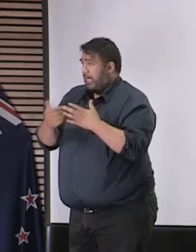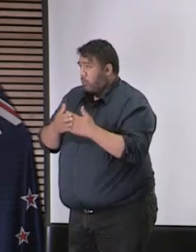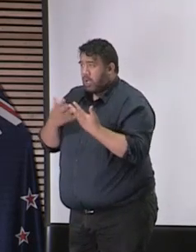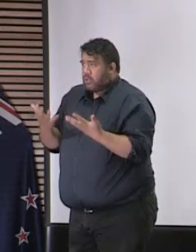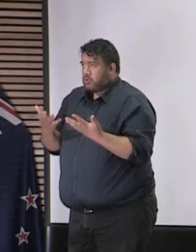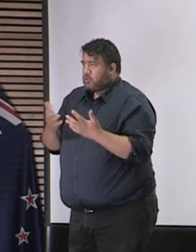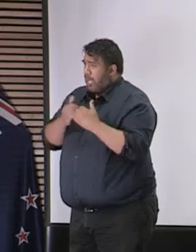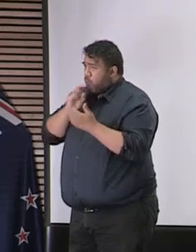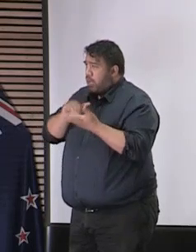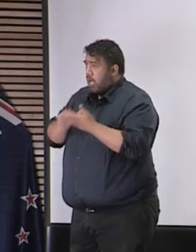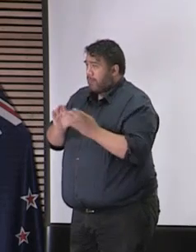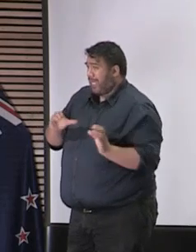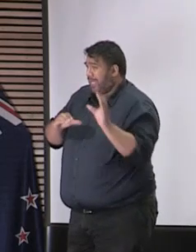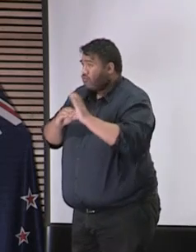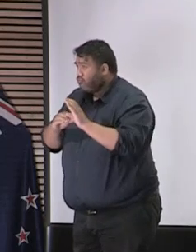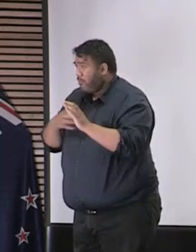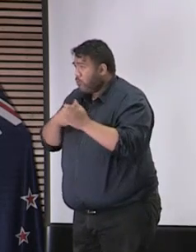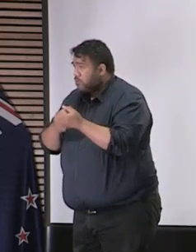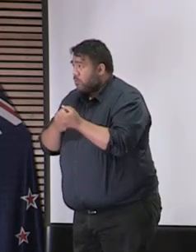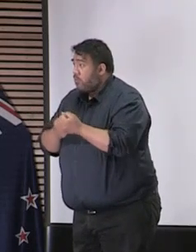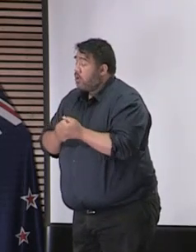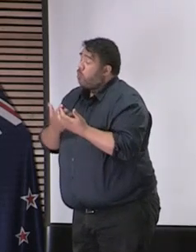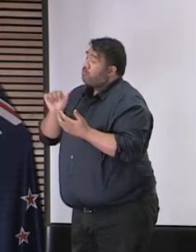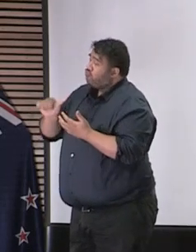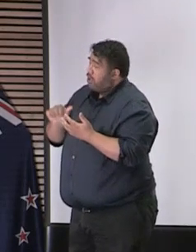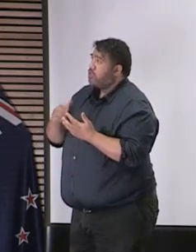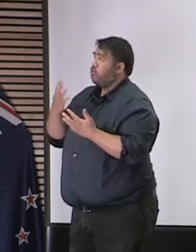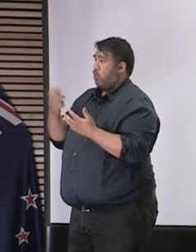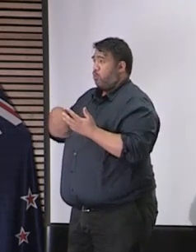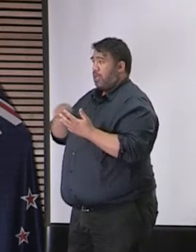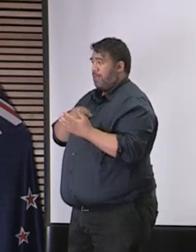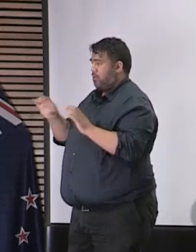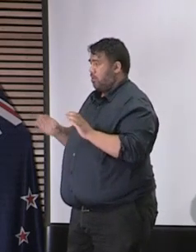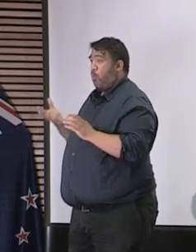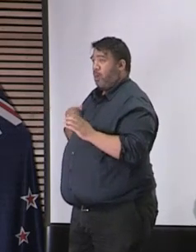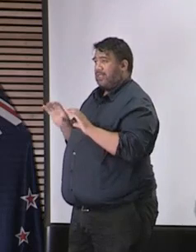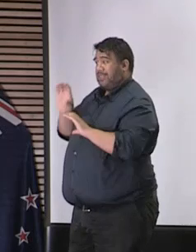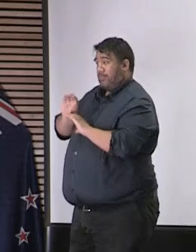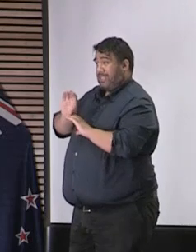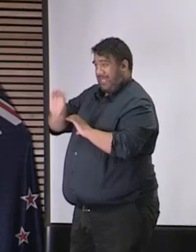I think if you think if you look at some of the three key areas, of course